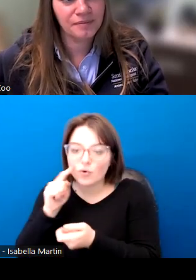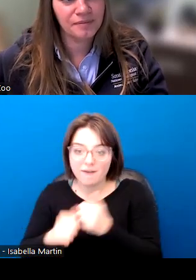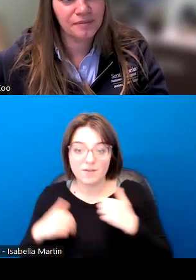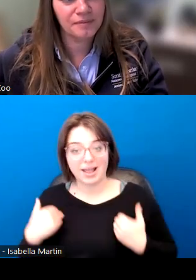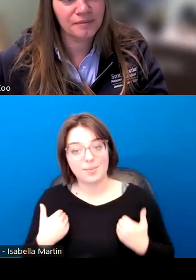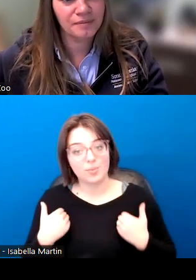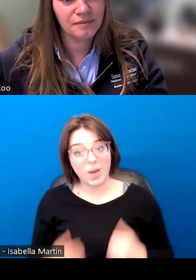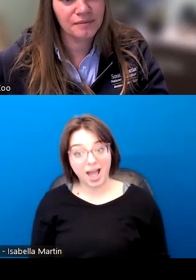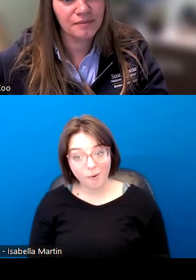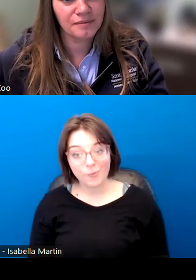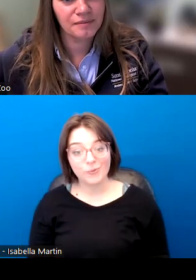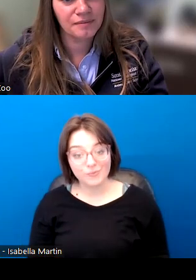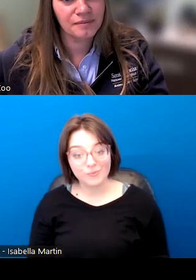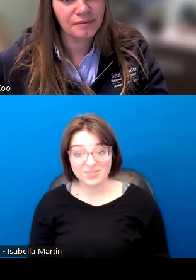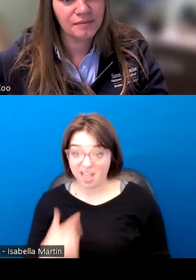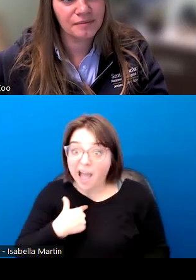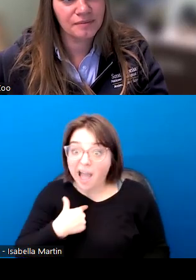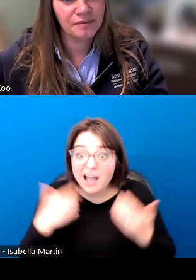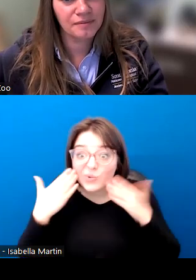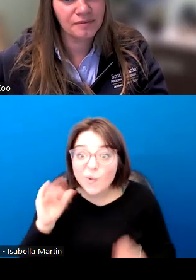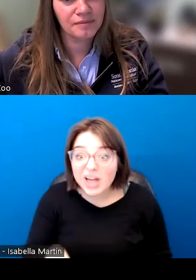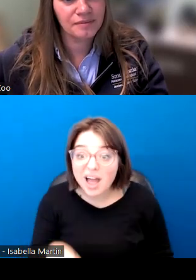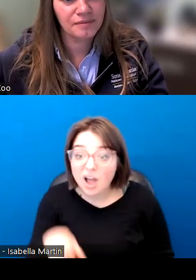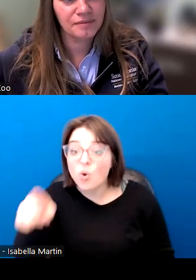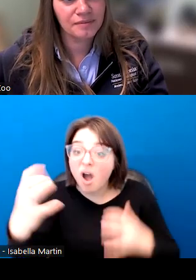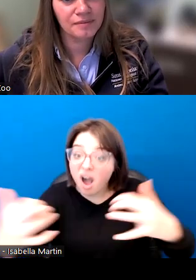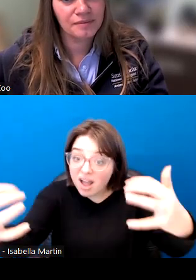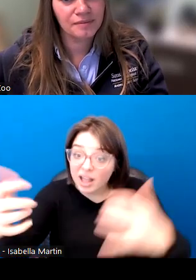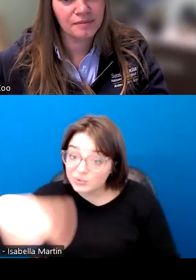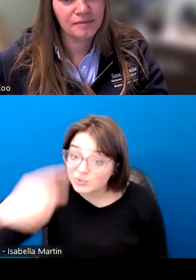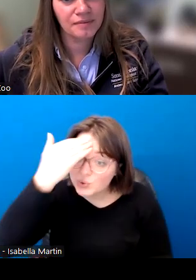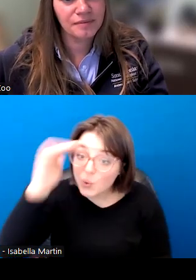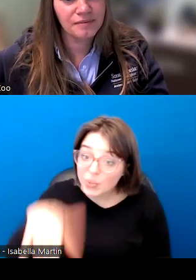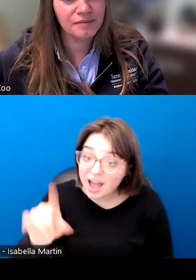Audience did you know that, and go ahead and put in the chat what is your favorite food